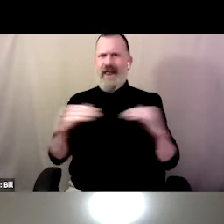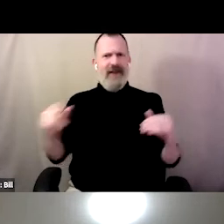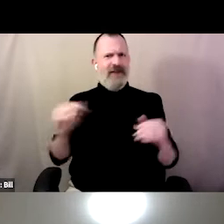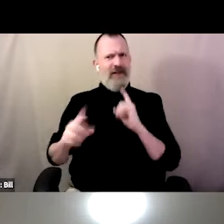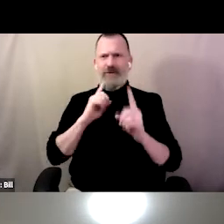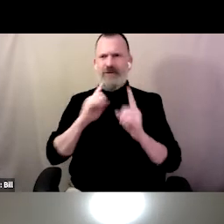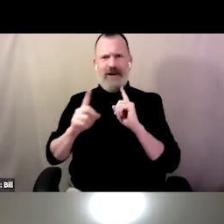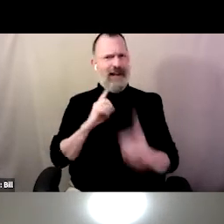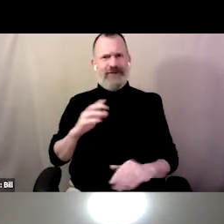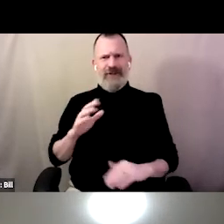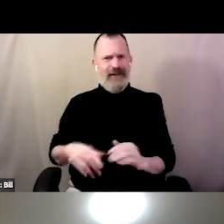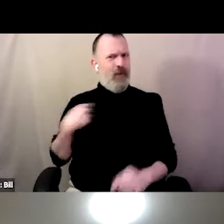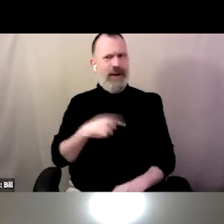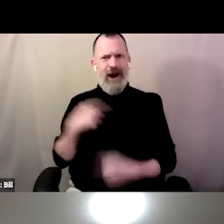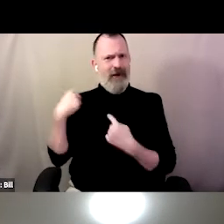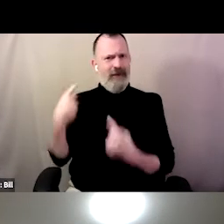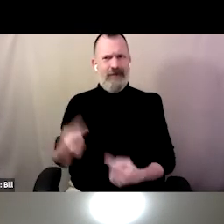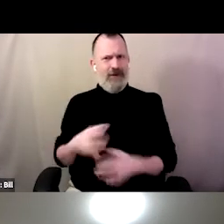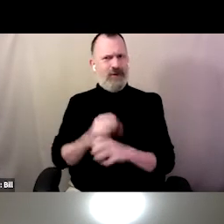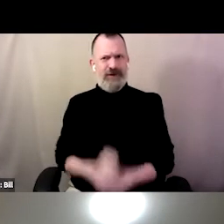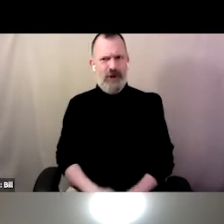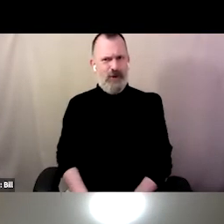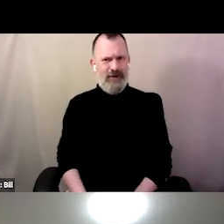CalebBarlow: So the long and short of it is the days of paying these big,